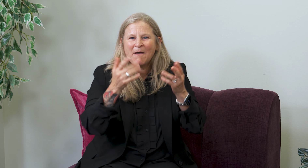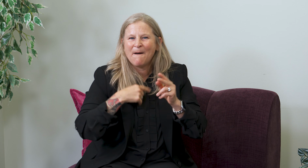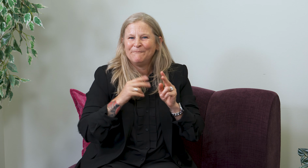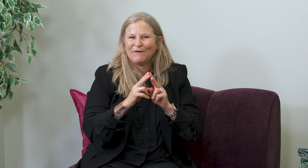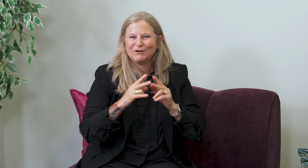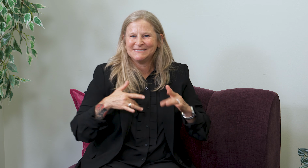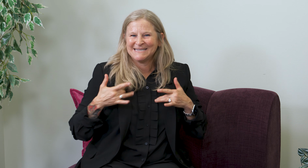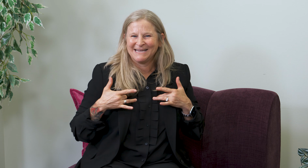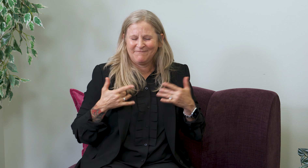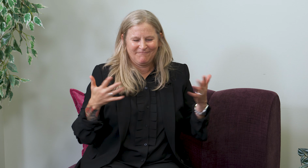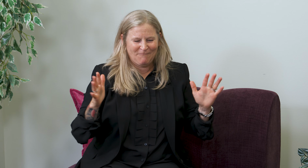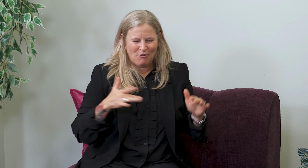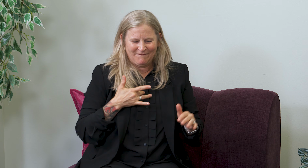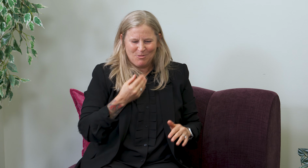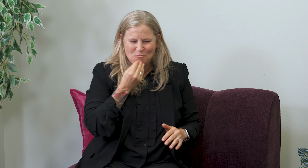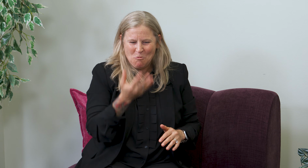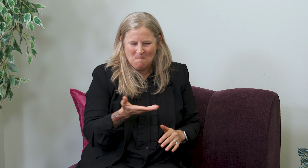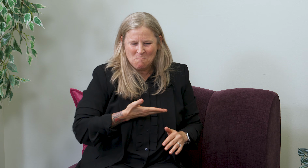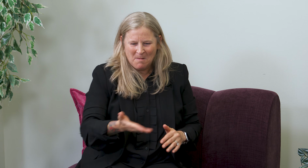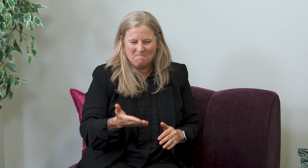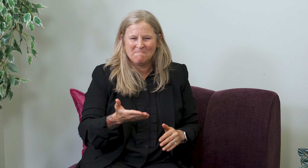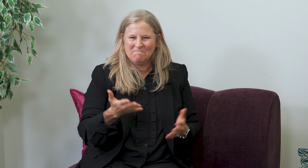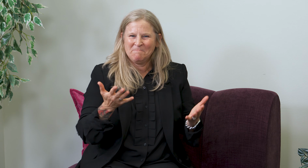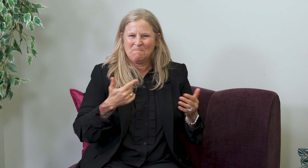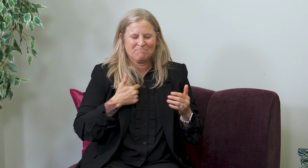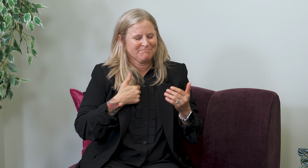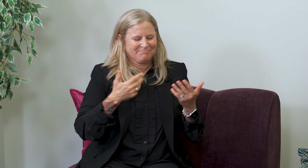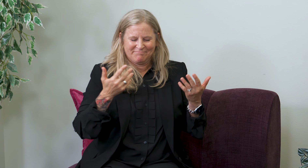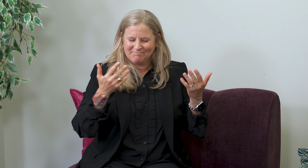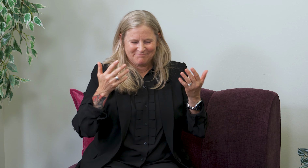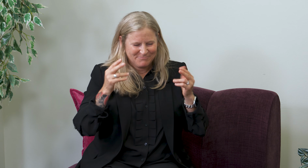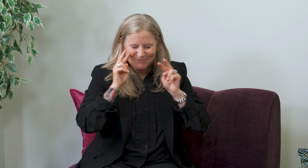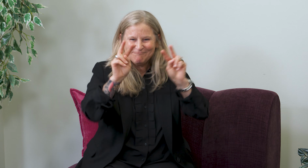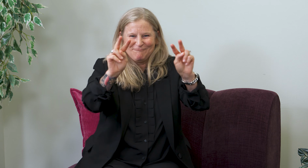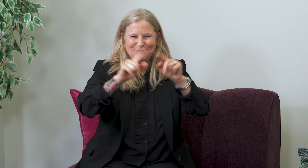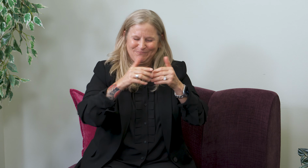Really, I have to let you know. I am so excited. I felt the warm welcome.